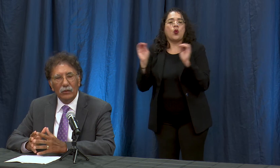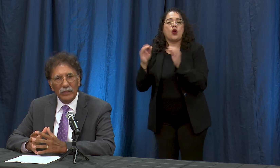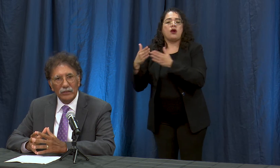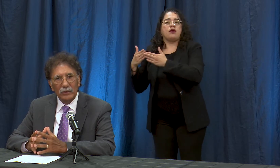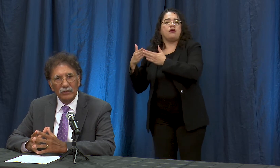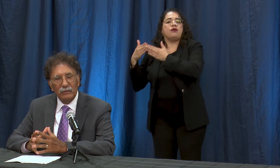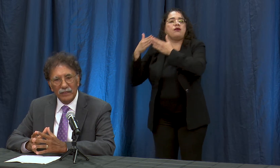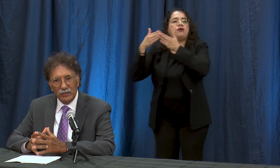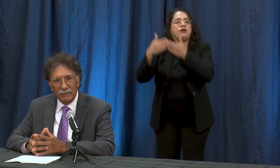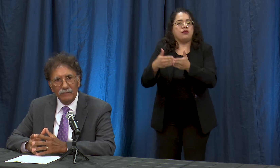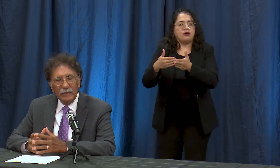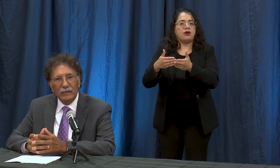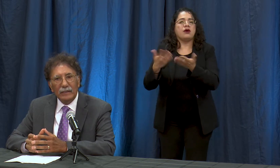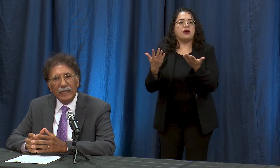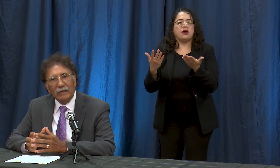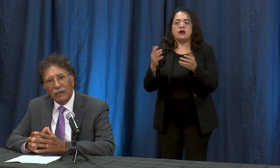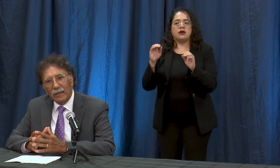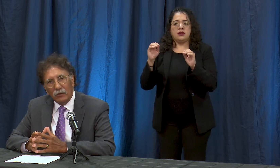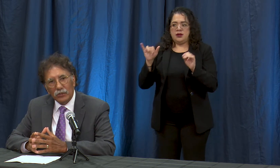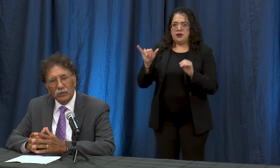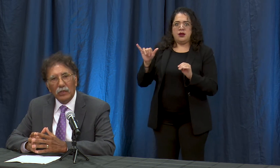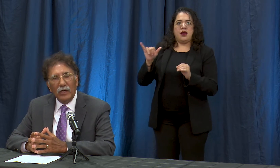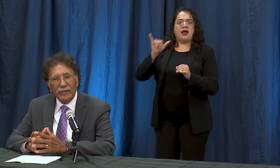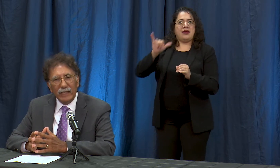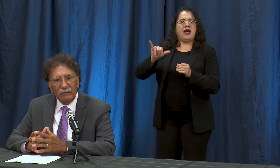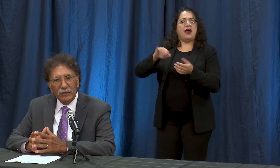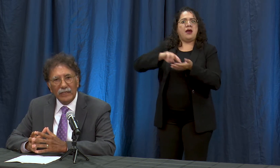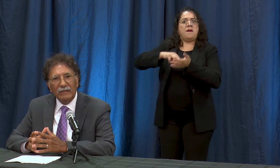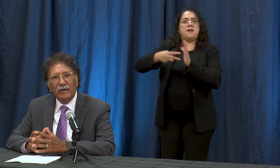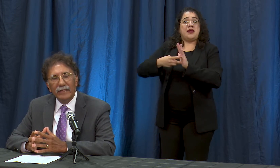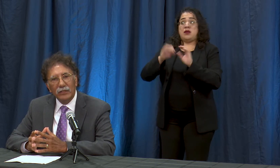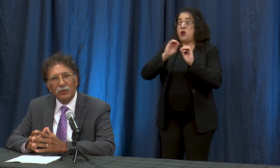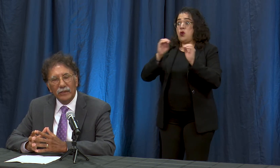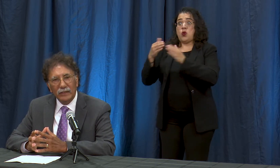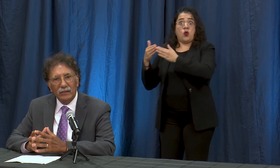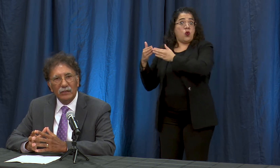the west coast from Asia. That amounts to on the average a financial hit to the